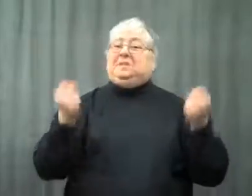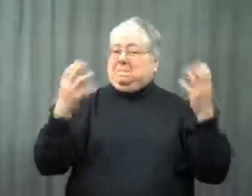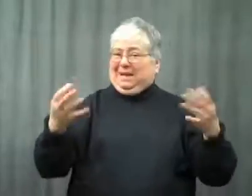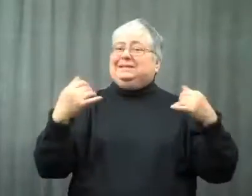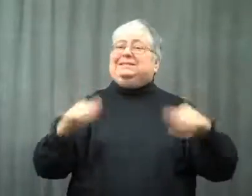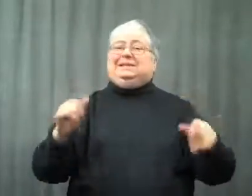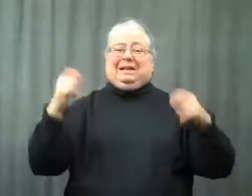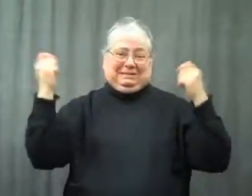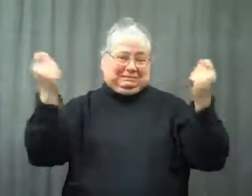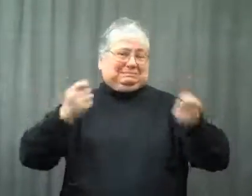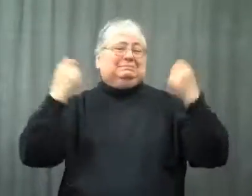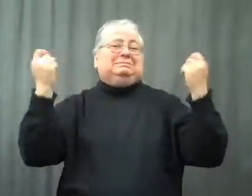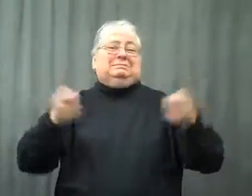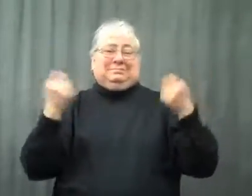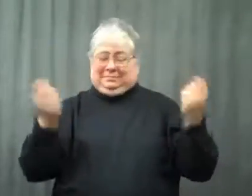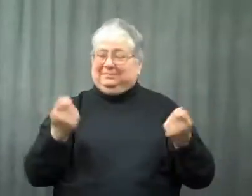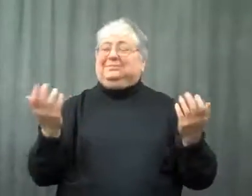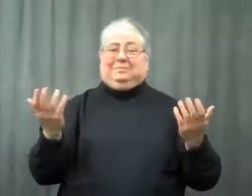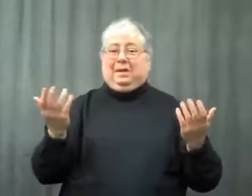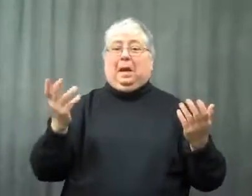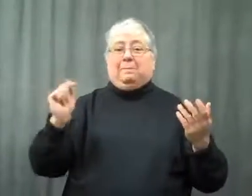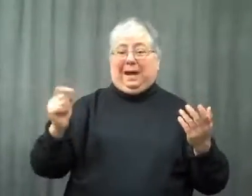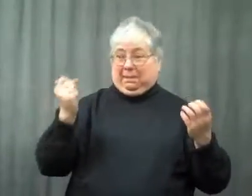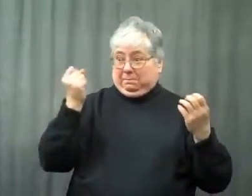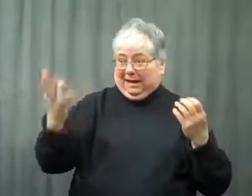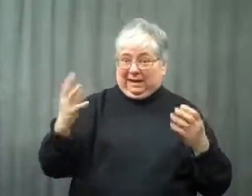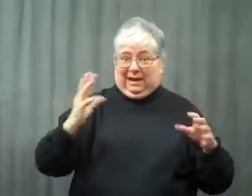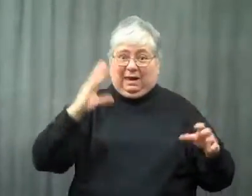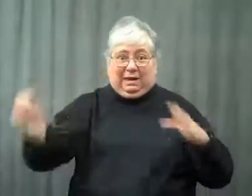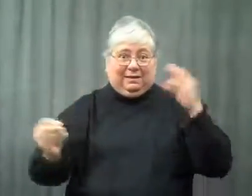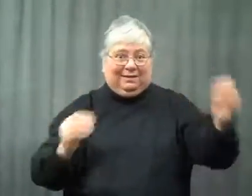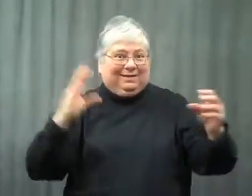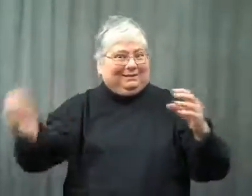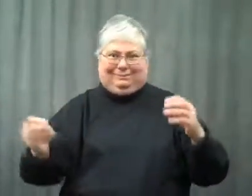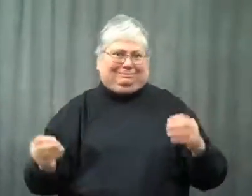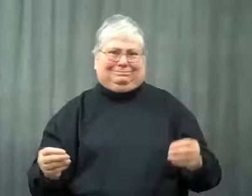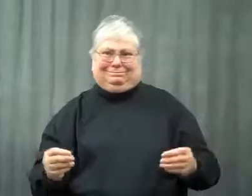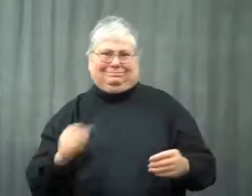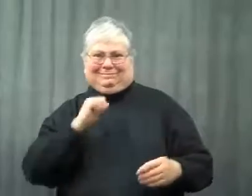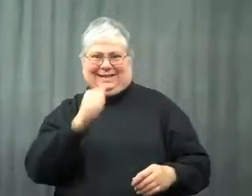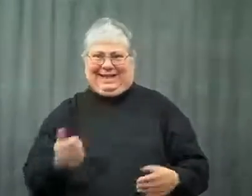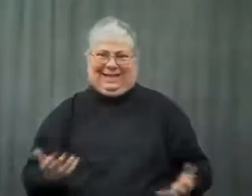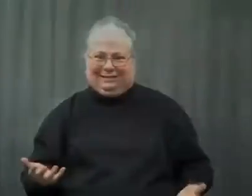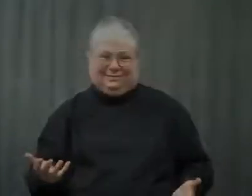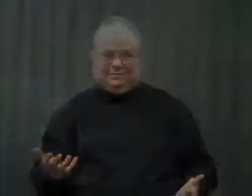Many were still celebrating, not a lot of people were leaving.